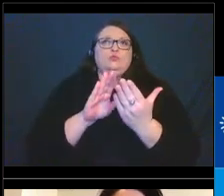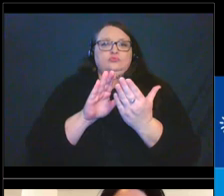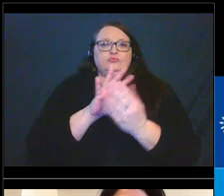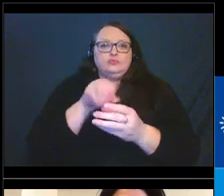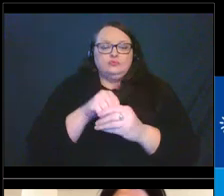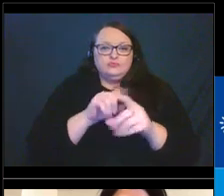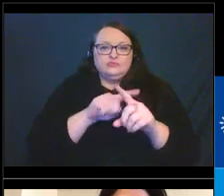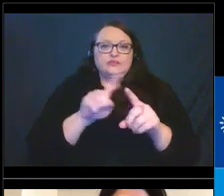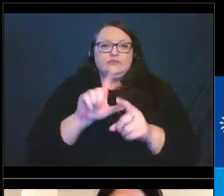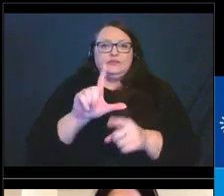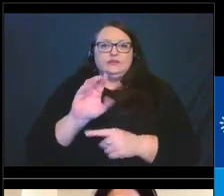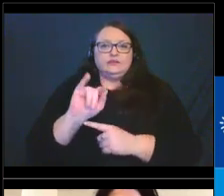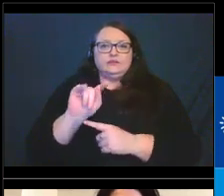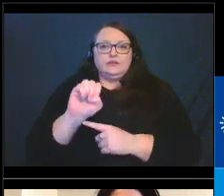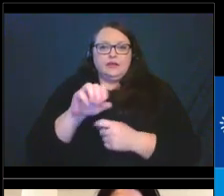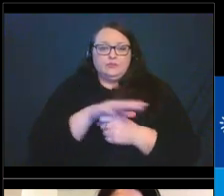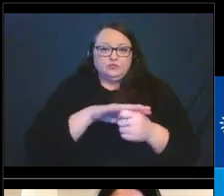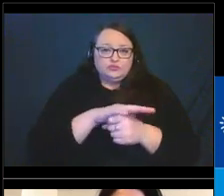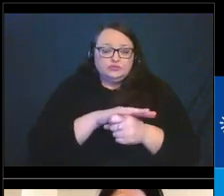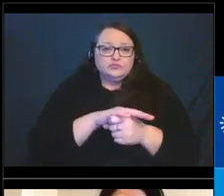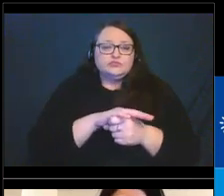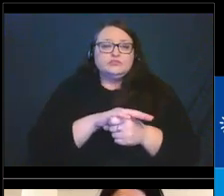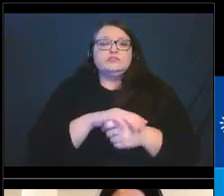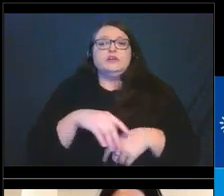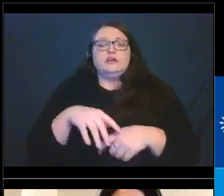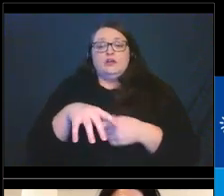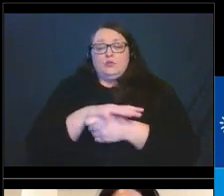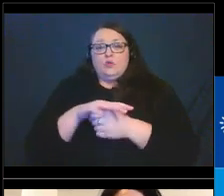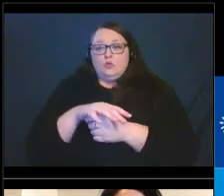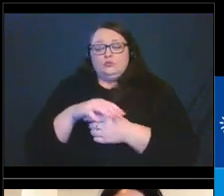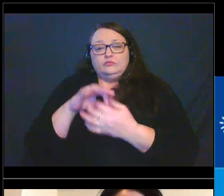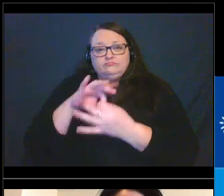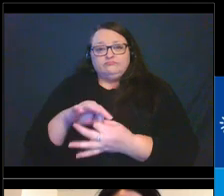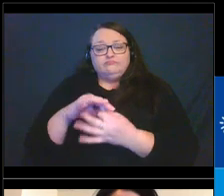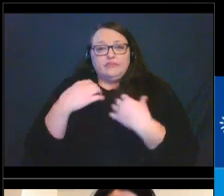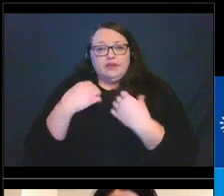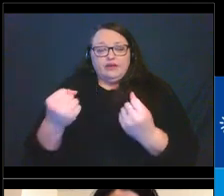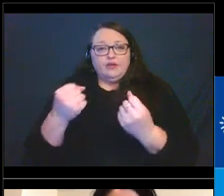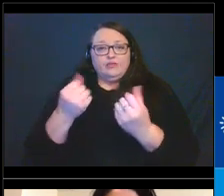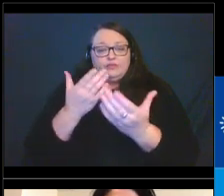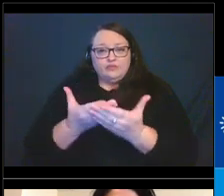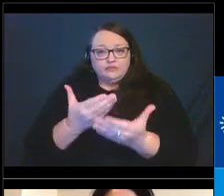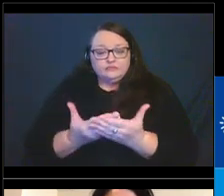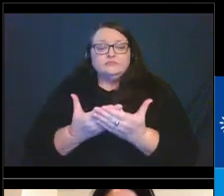high-resolution climatology and locally relevant health evidence, and provides decision makers with